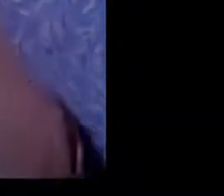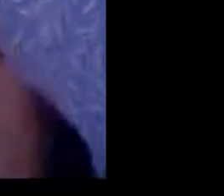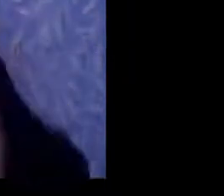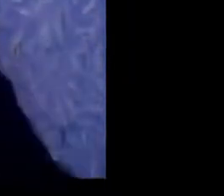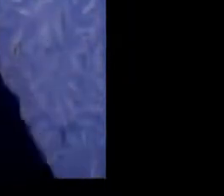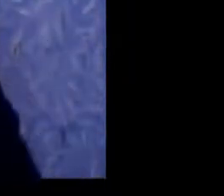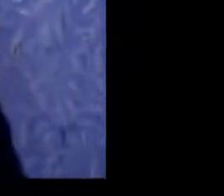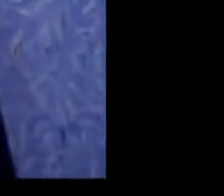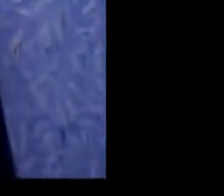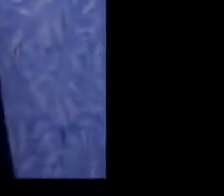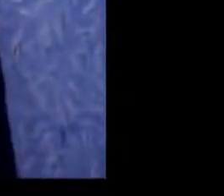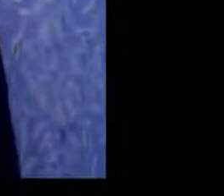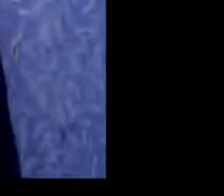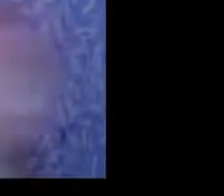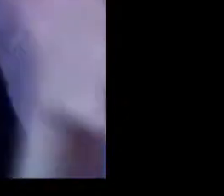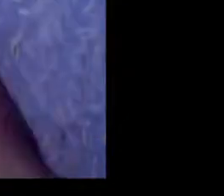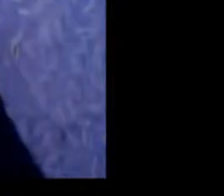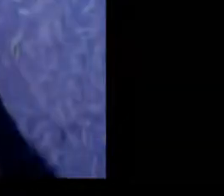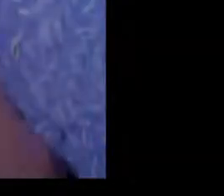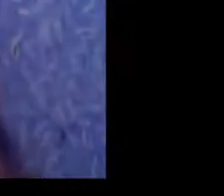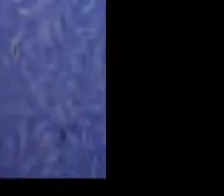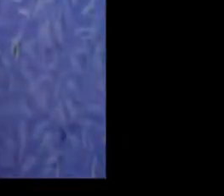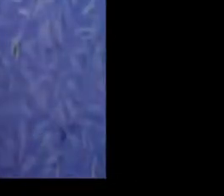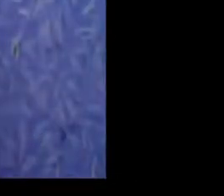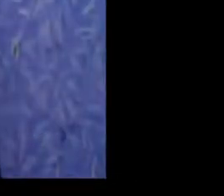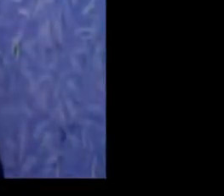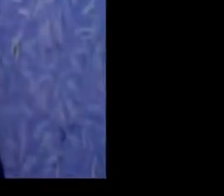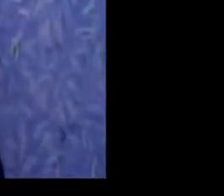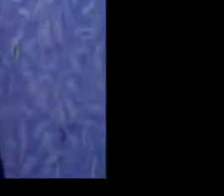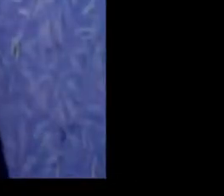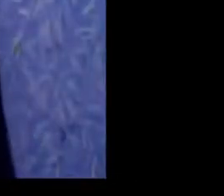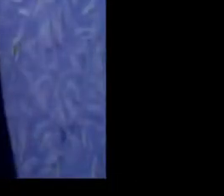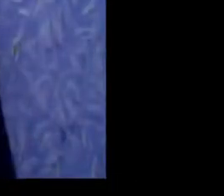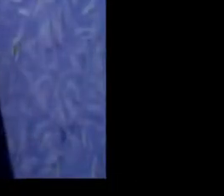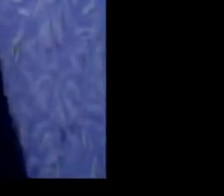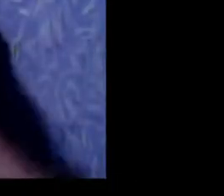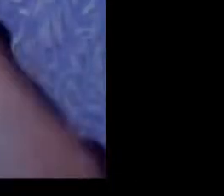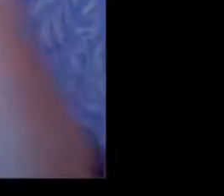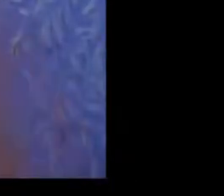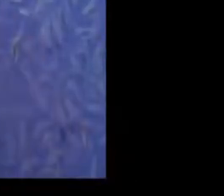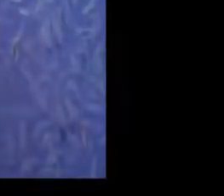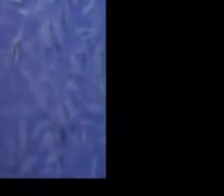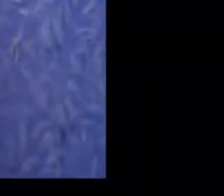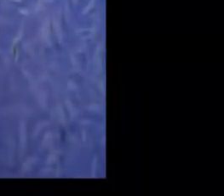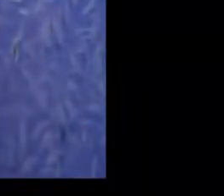are most affected because of this pandemic, yet vulnerable to relief aid provided.